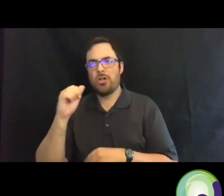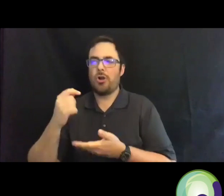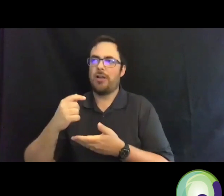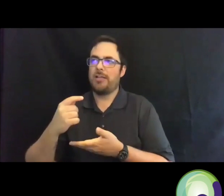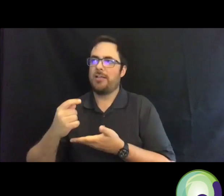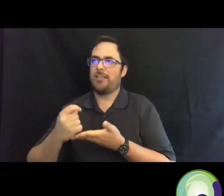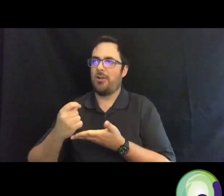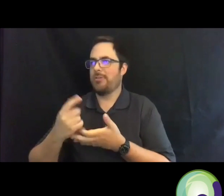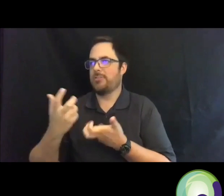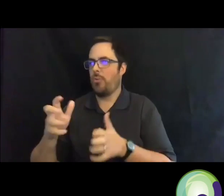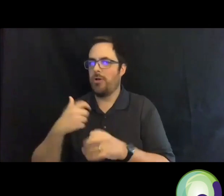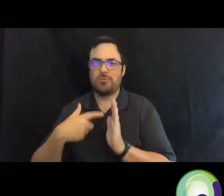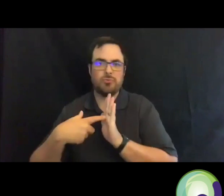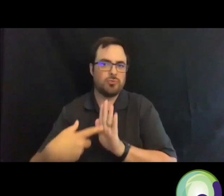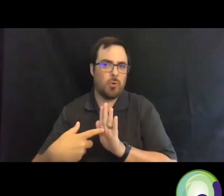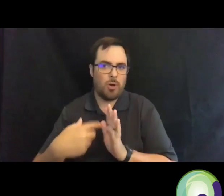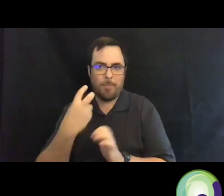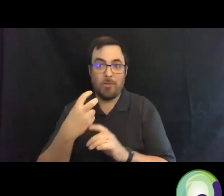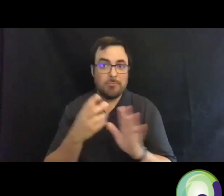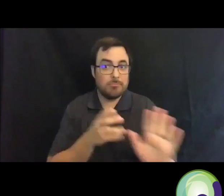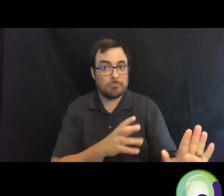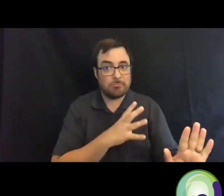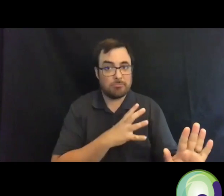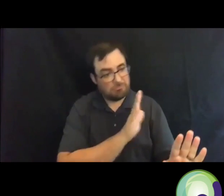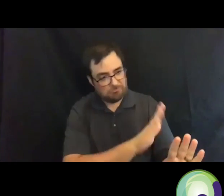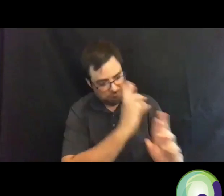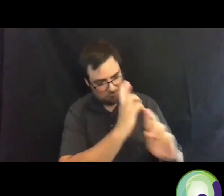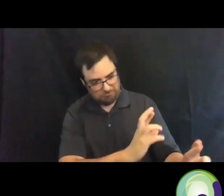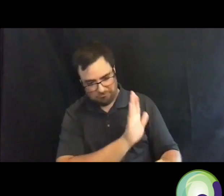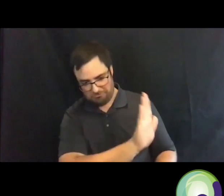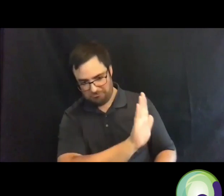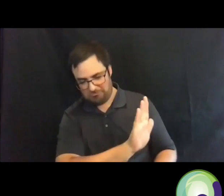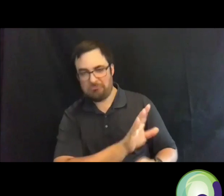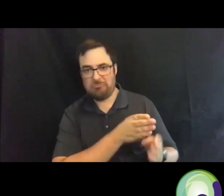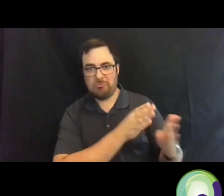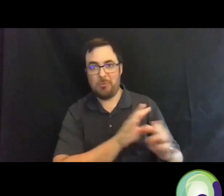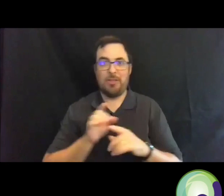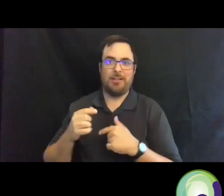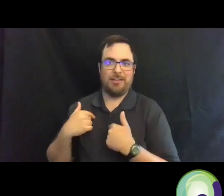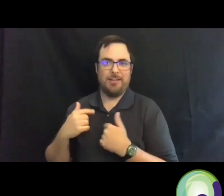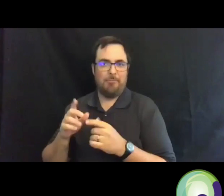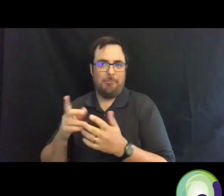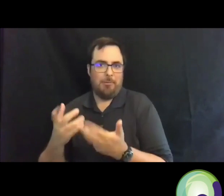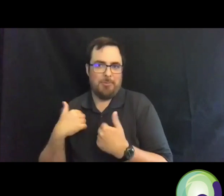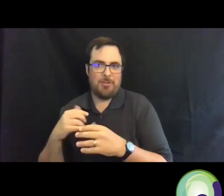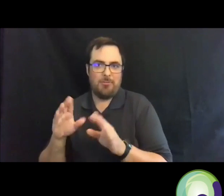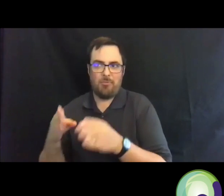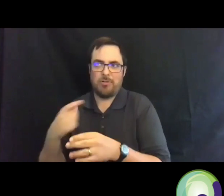that's fine. She can be doing that and working on auditory skills and you might be working more realistic what happens in the classroom